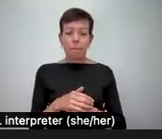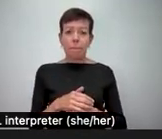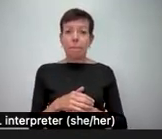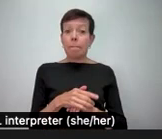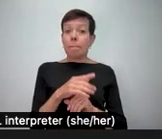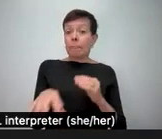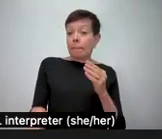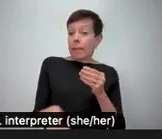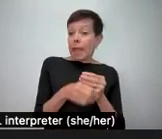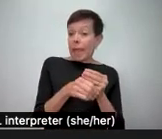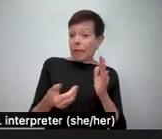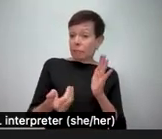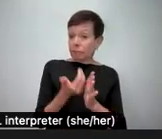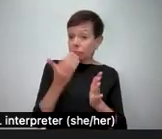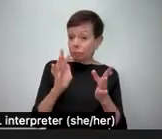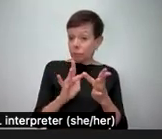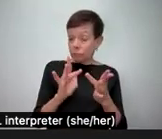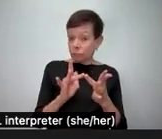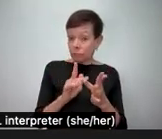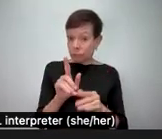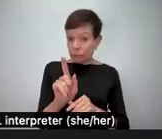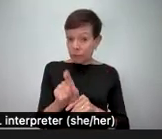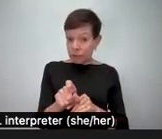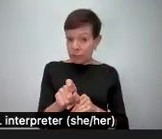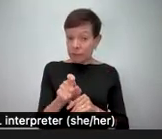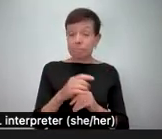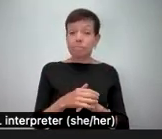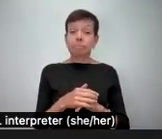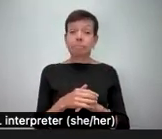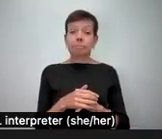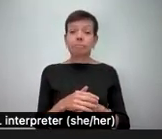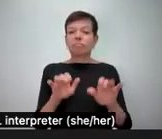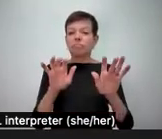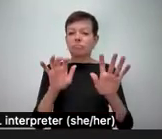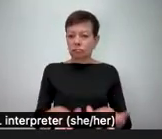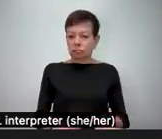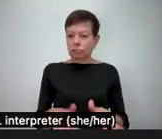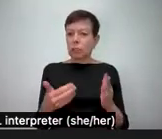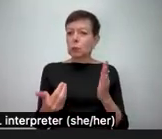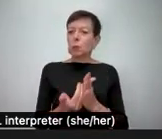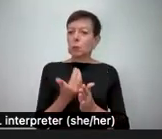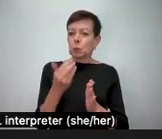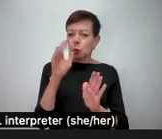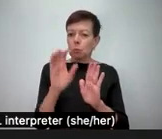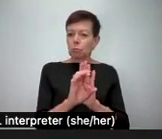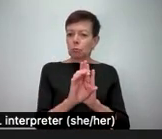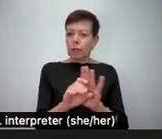already registered, click this button here and you can complete a profile for that new contact.